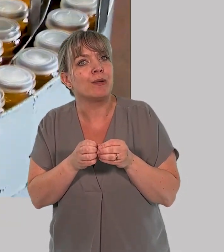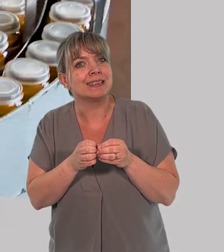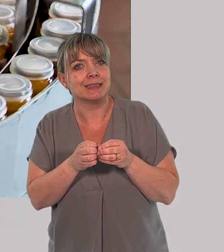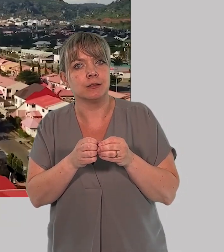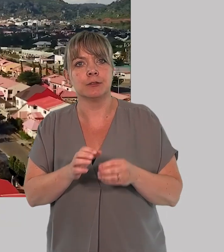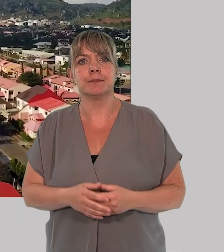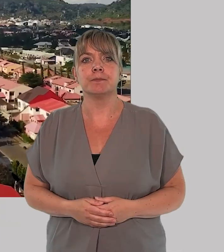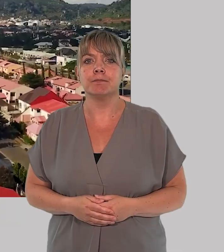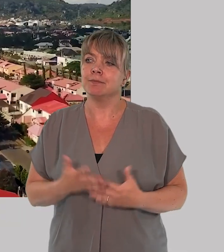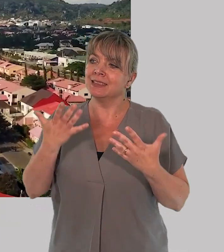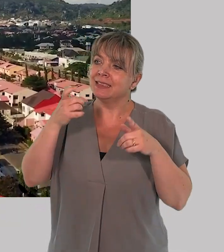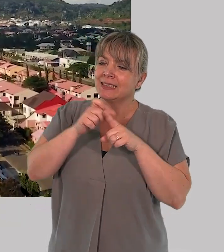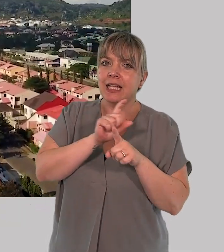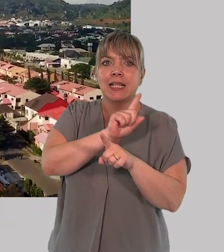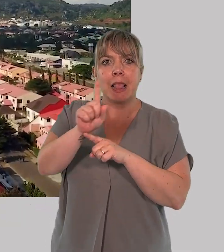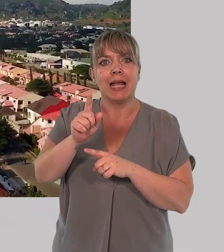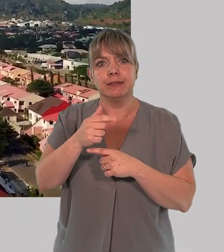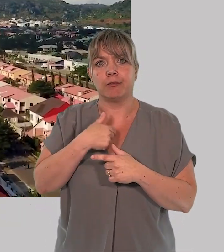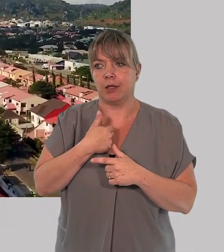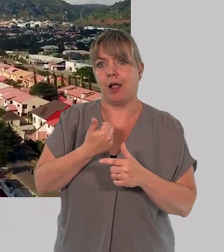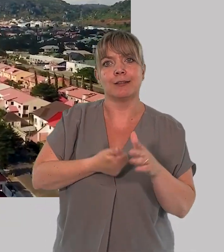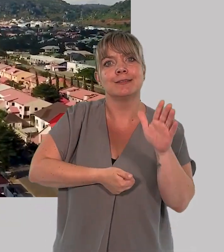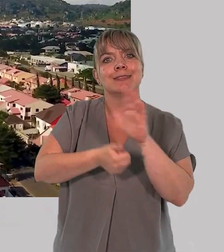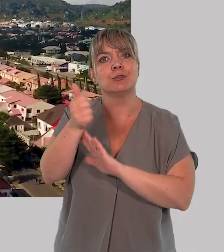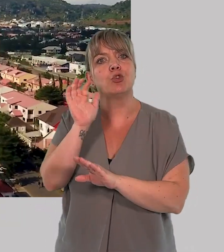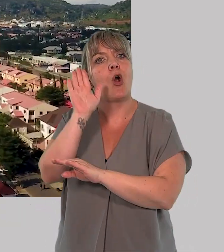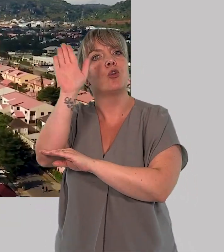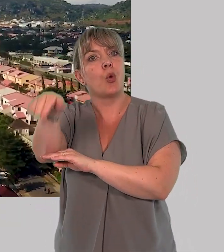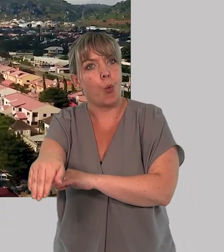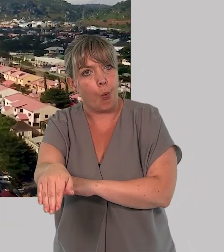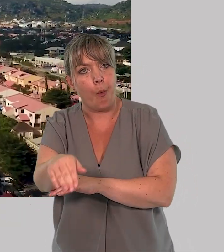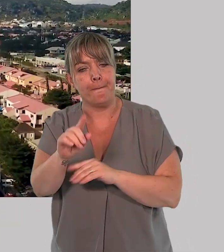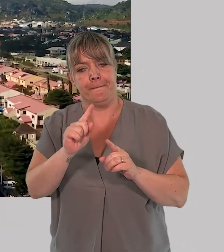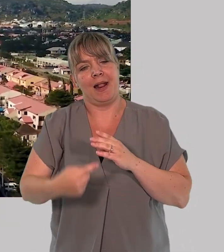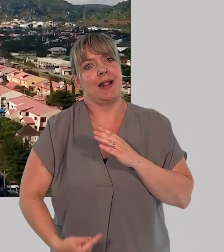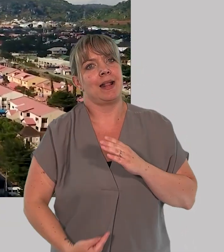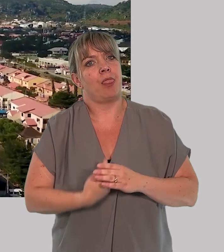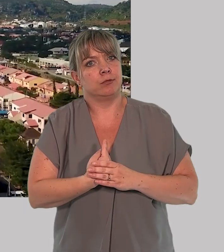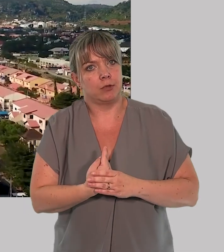I was discharged home after about 10 days with a catheter. Three weeks later,